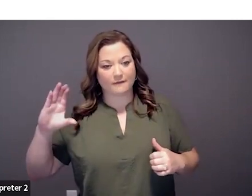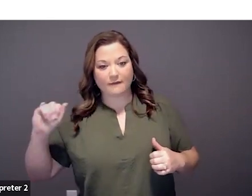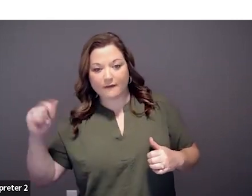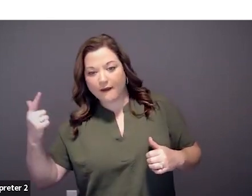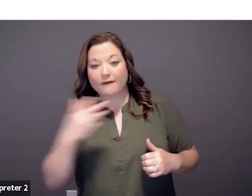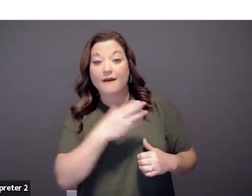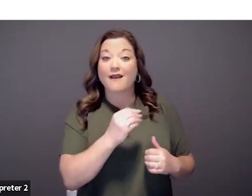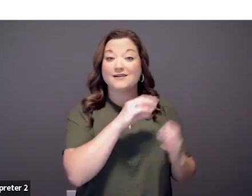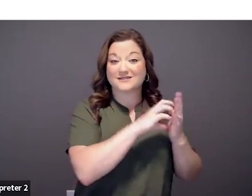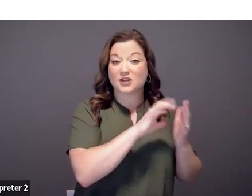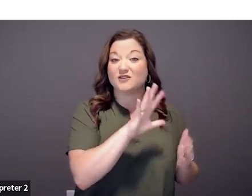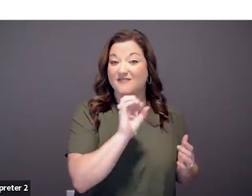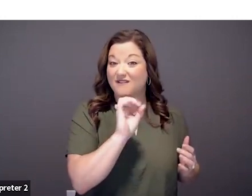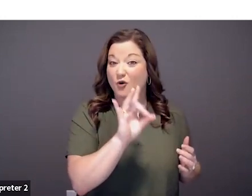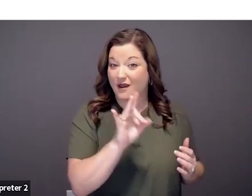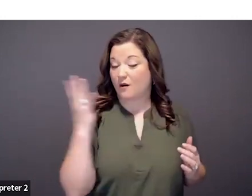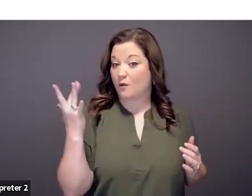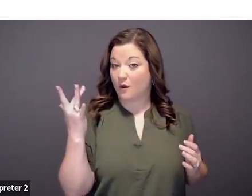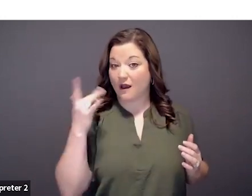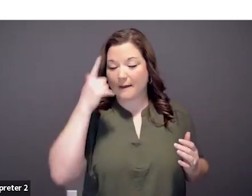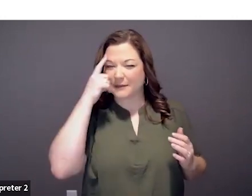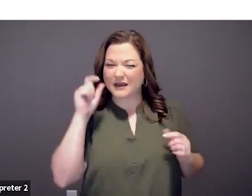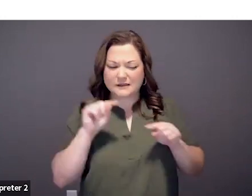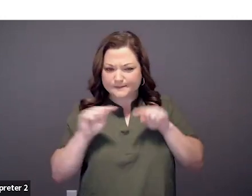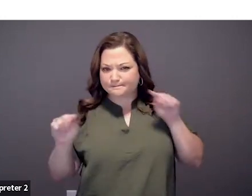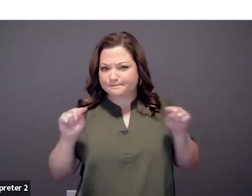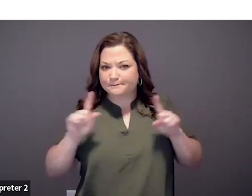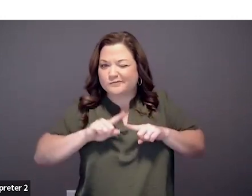The reason is there's a few differences that are slight